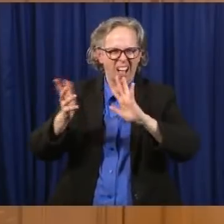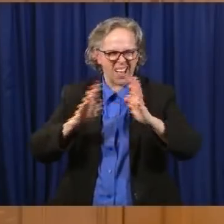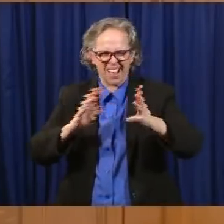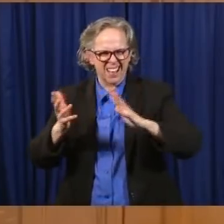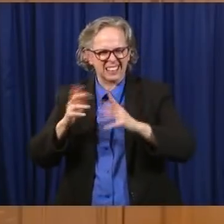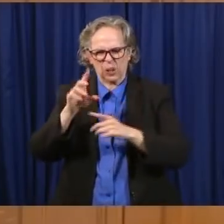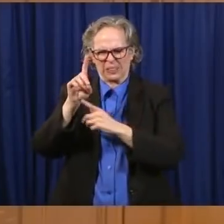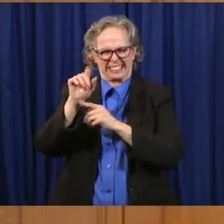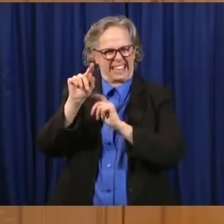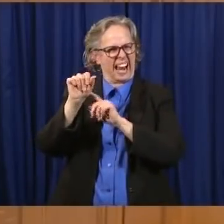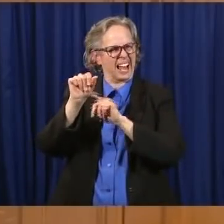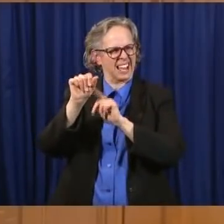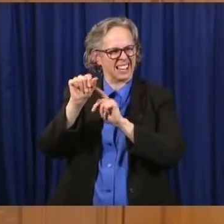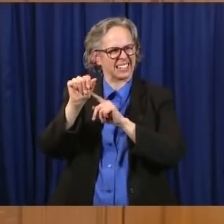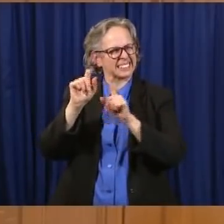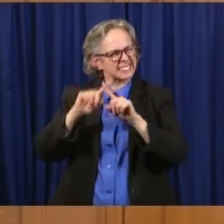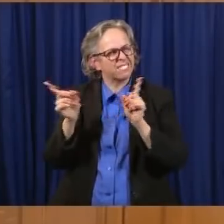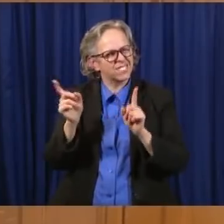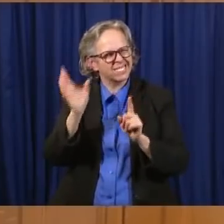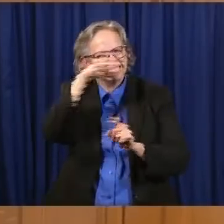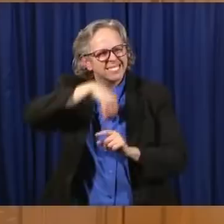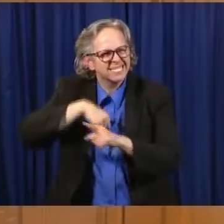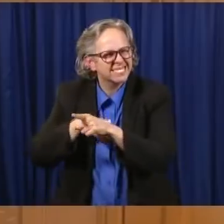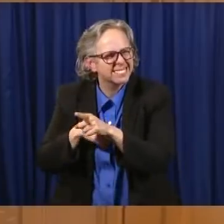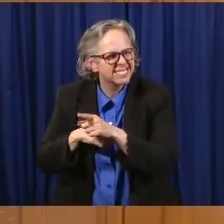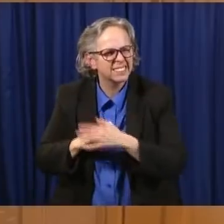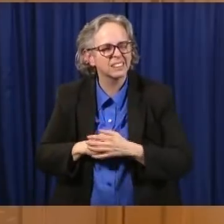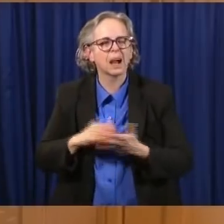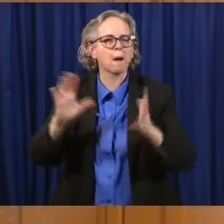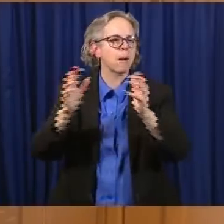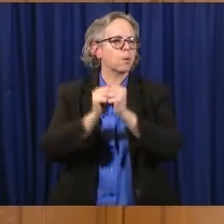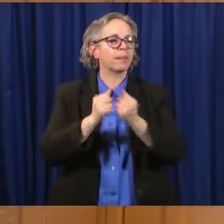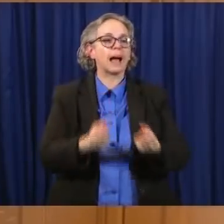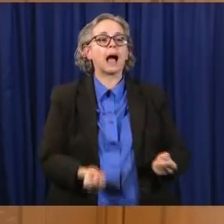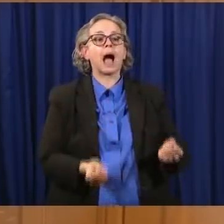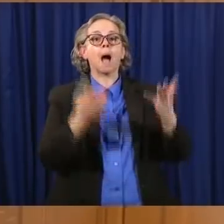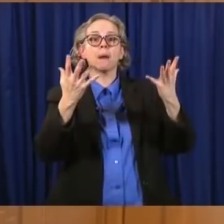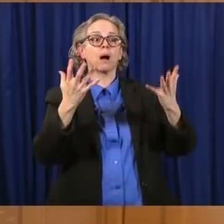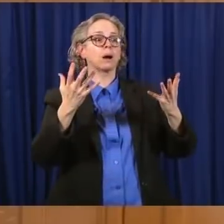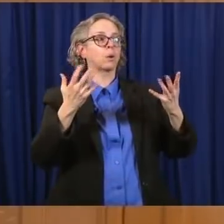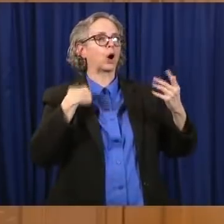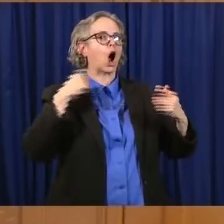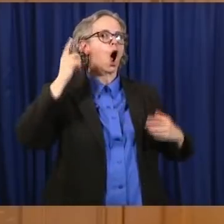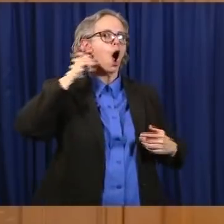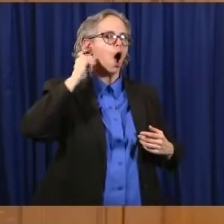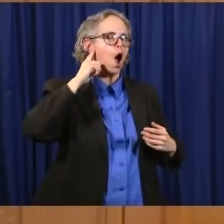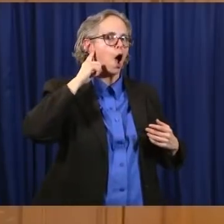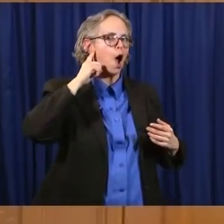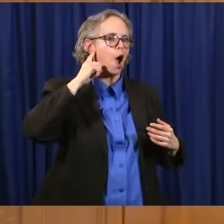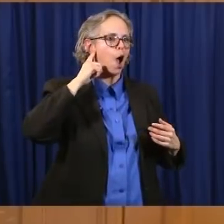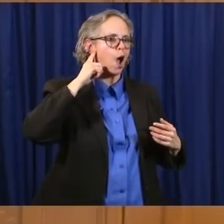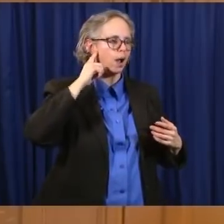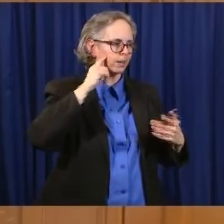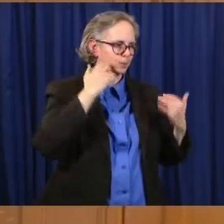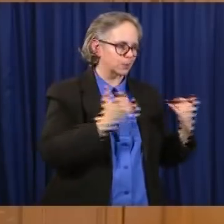A COVID DEATH. SO THAT DATA IS DIFFERENT THAN SAYING HOW MANY PEOPLE WE